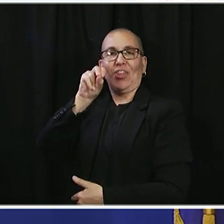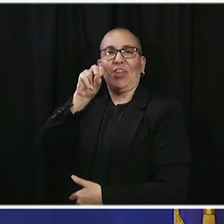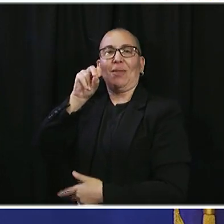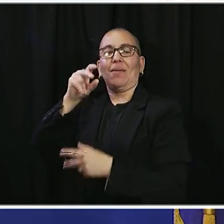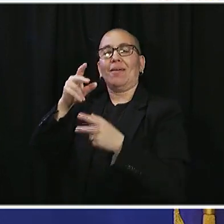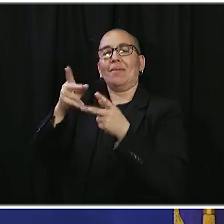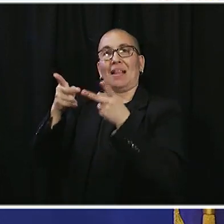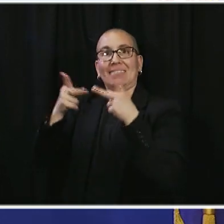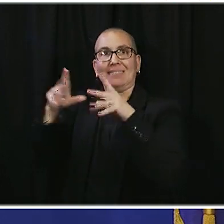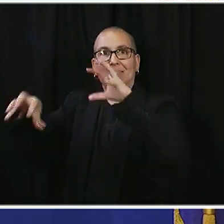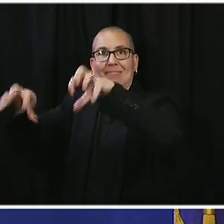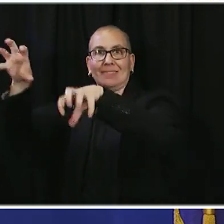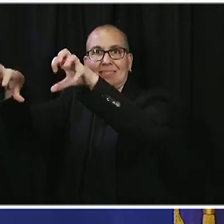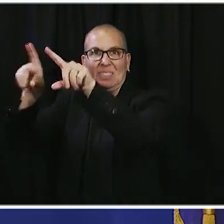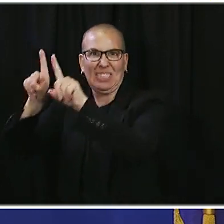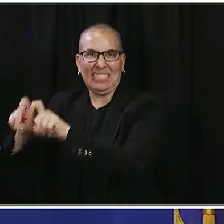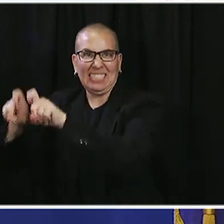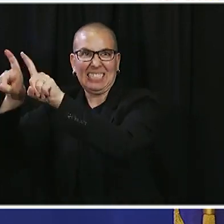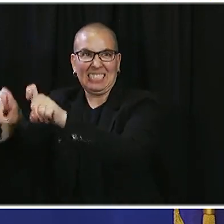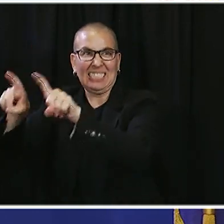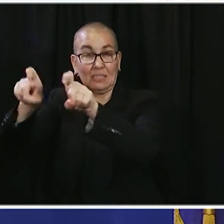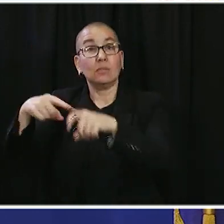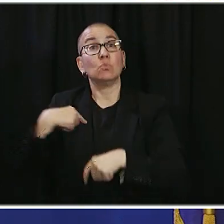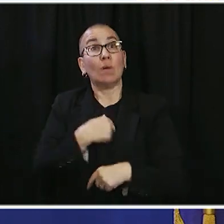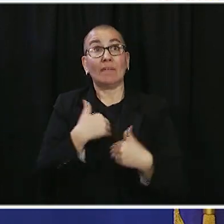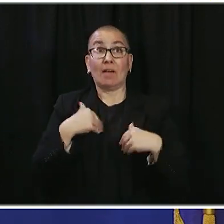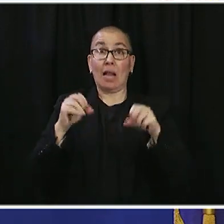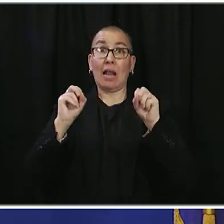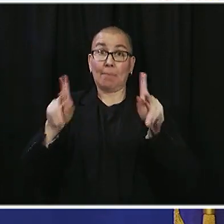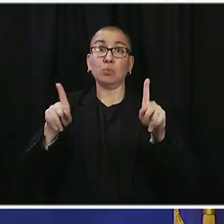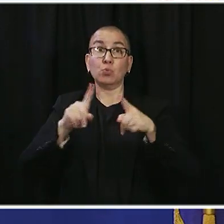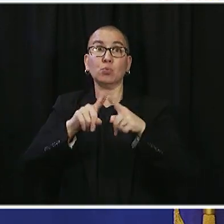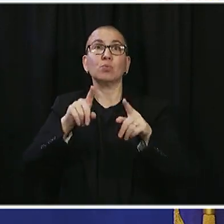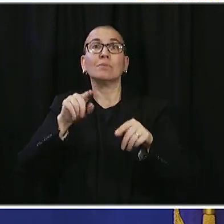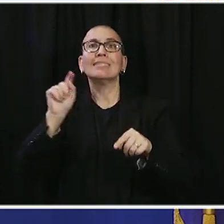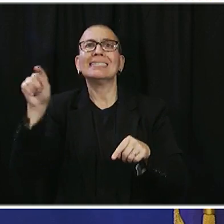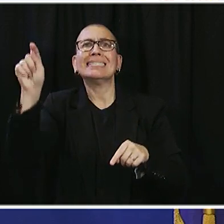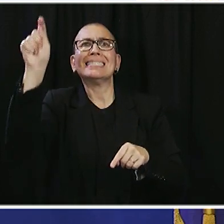WE'VE ROLLED OUT A SURVEY TOOL THAT ALLOWS LONG-TERM CARE SITES TO REQUEST TESTING FOR THEIR FACILITIES.